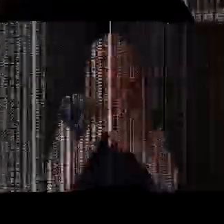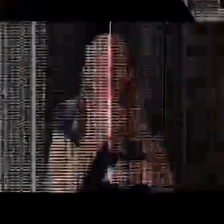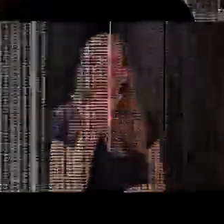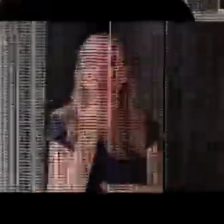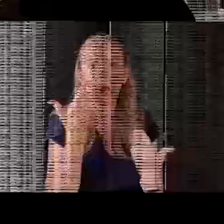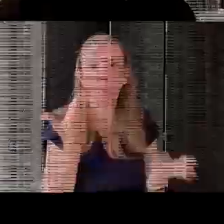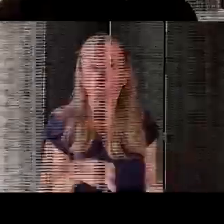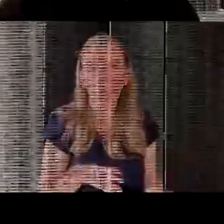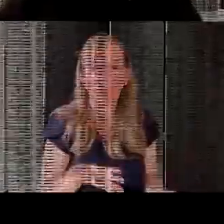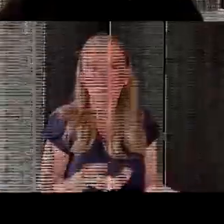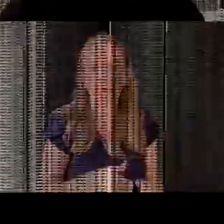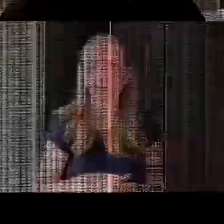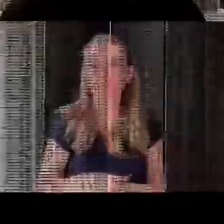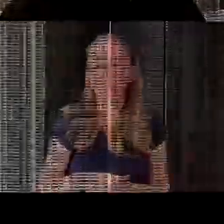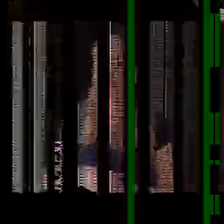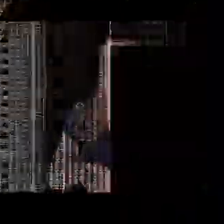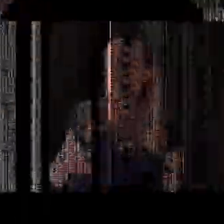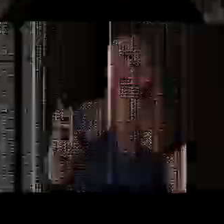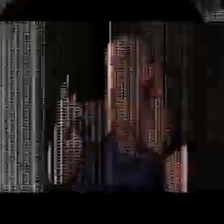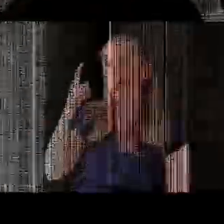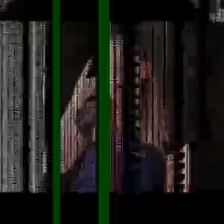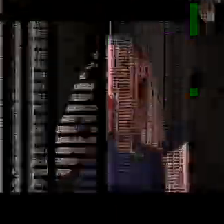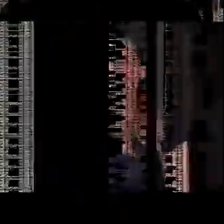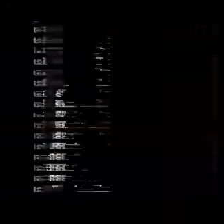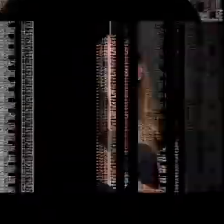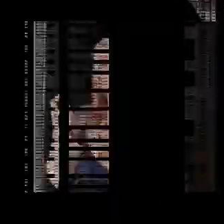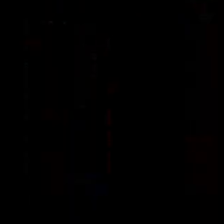Nic: I think this has happened to most of us at one point or another,